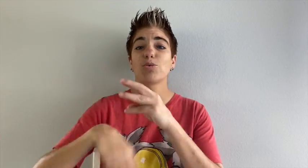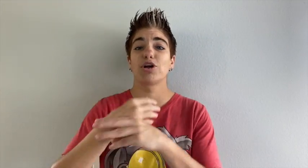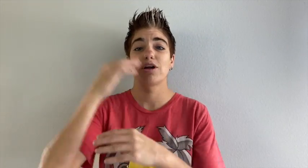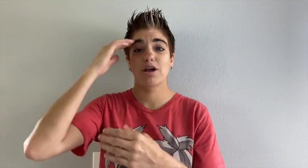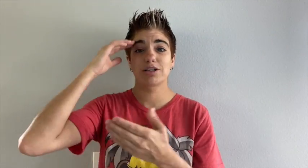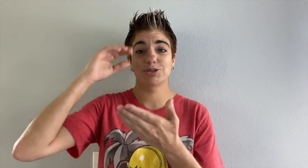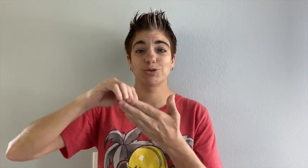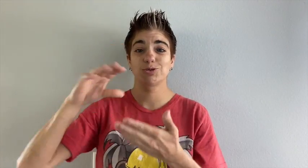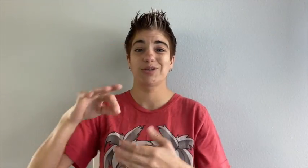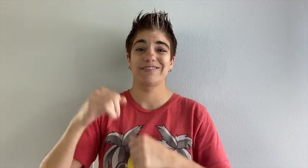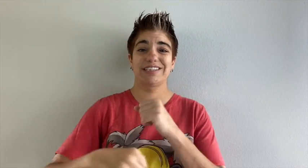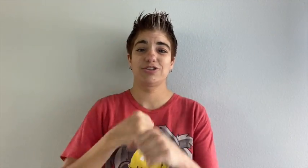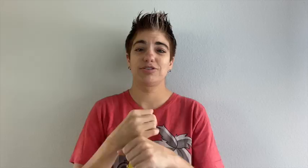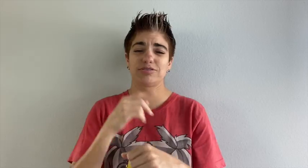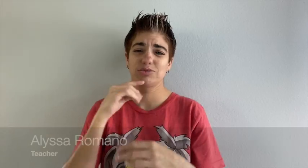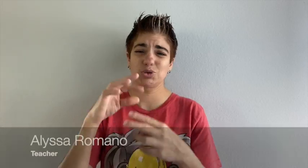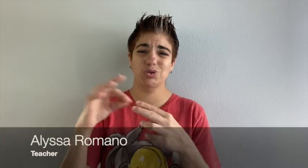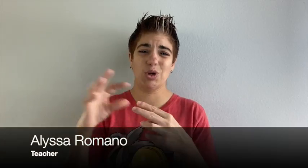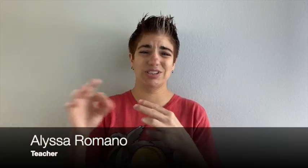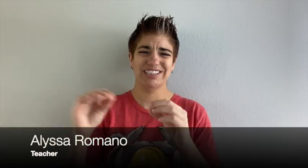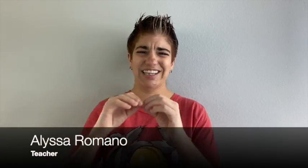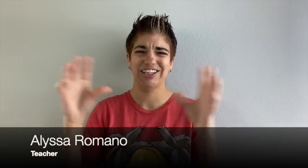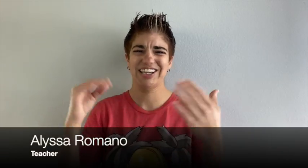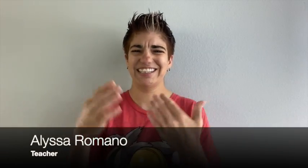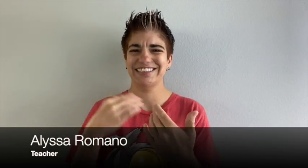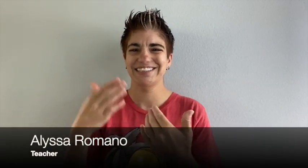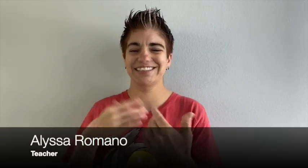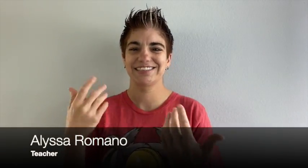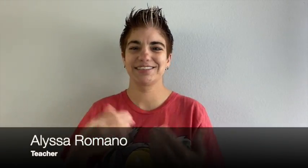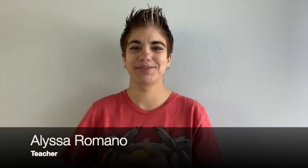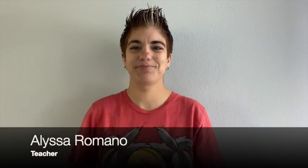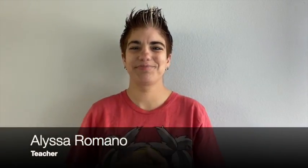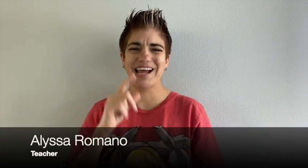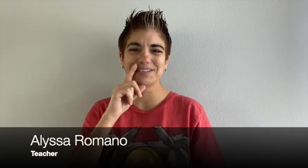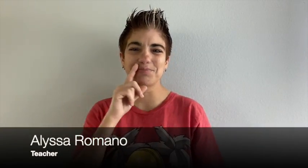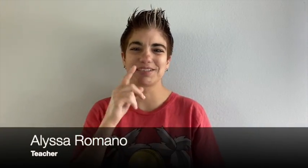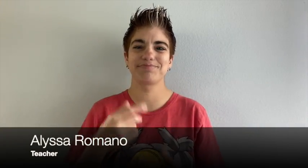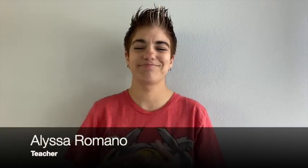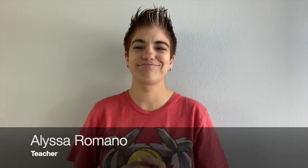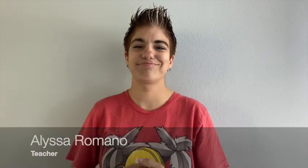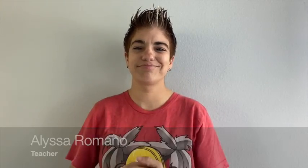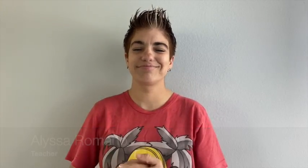For World Knowledge student of the year, the choice was clear. Easy asked him.